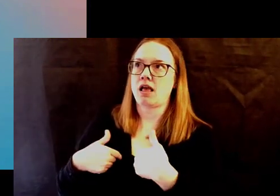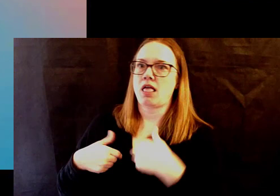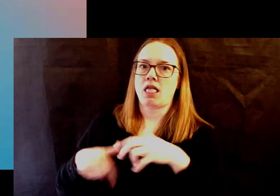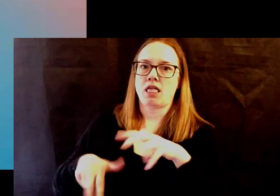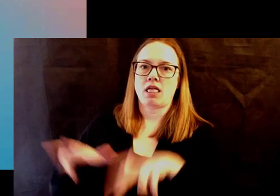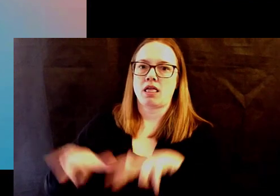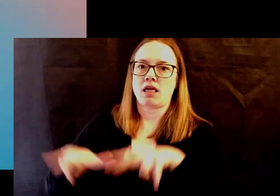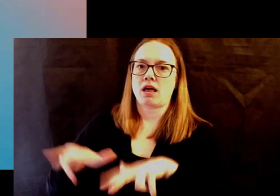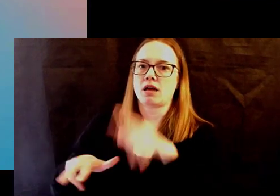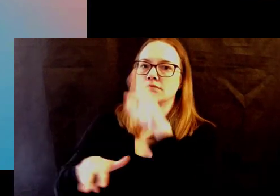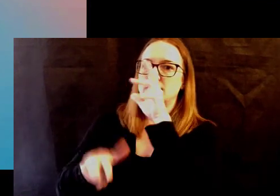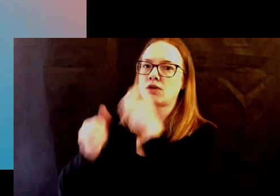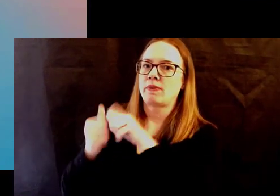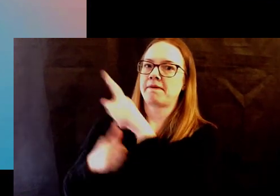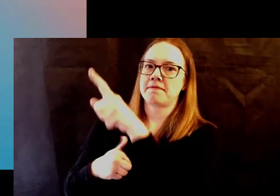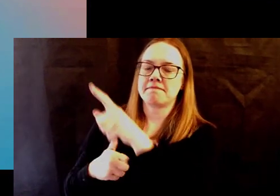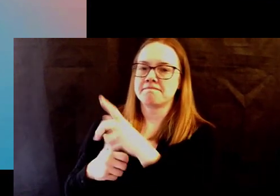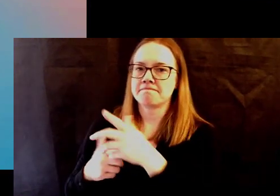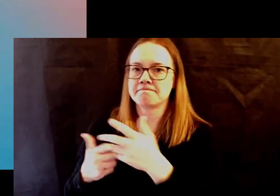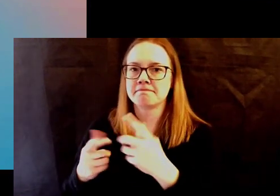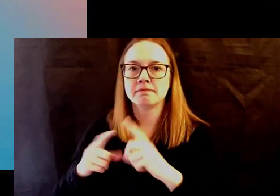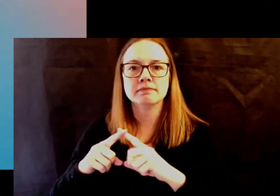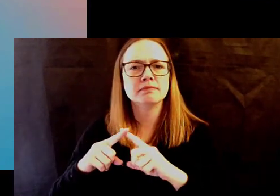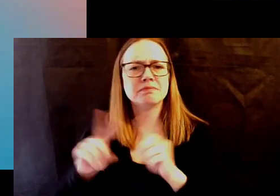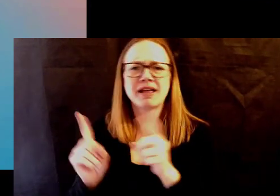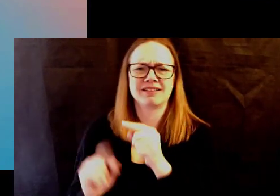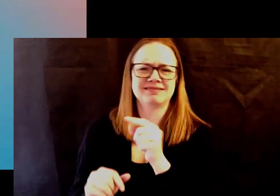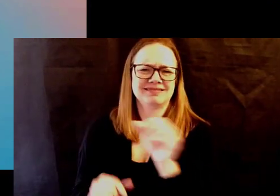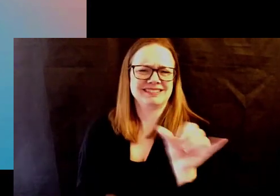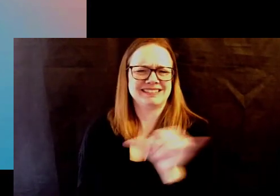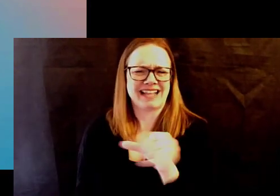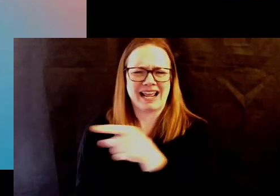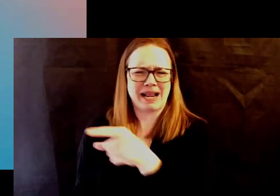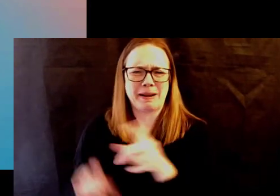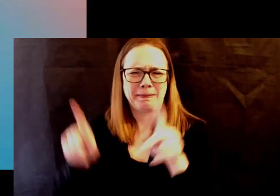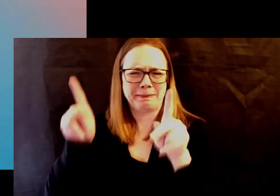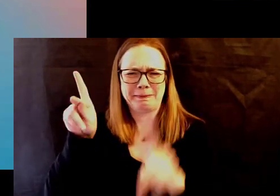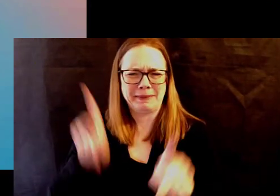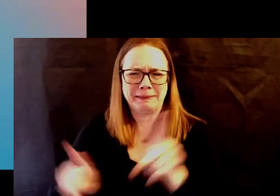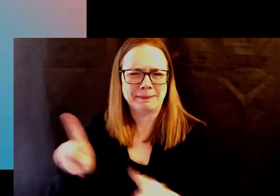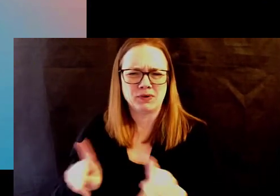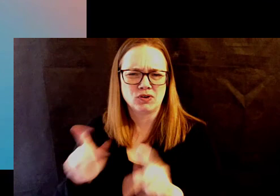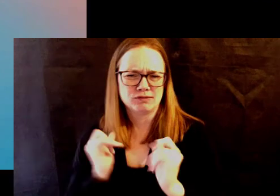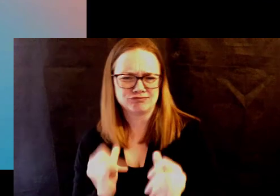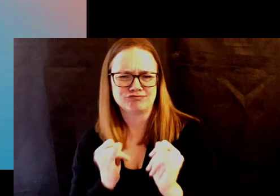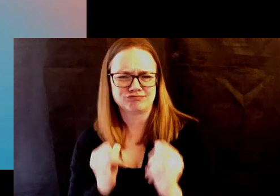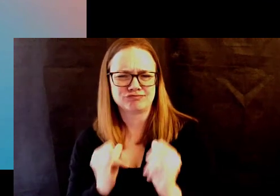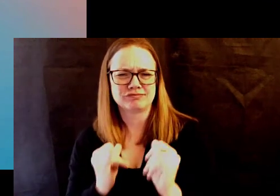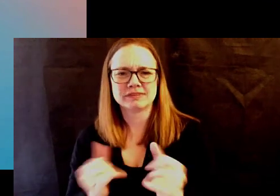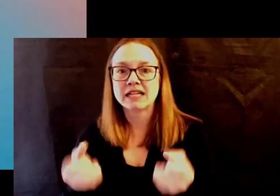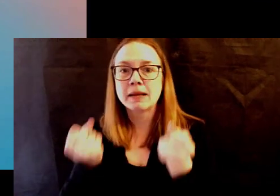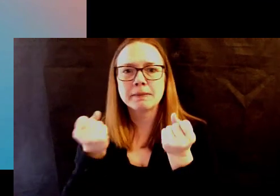But, honestly, they're people just like us. Many of them are citizen legislators.